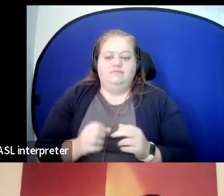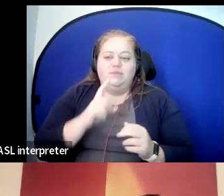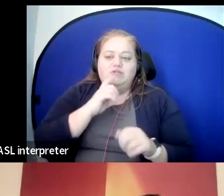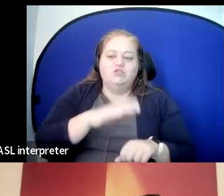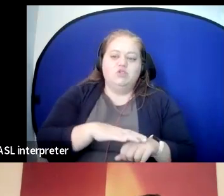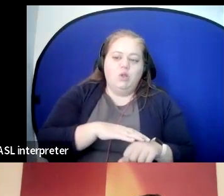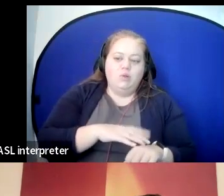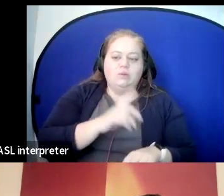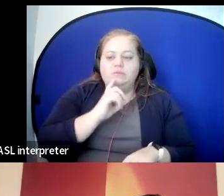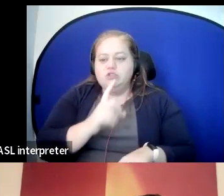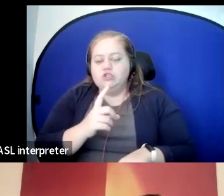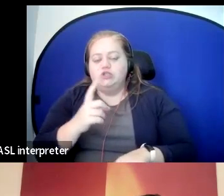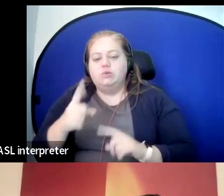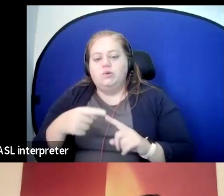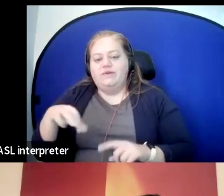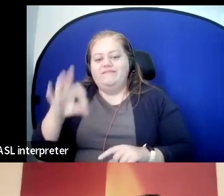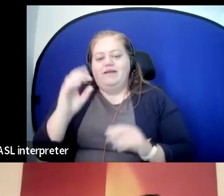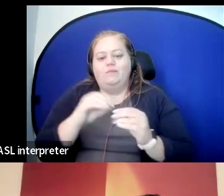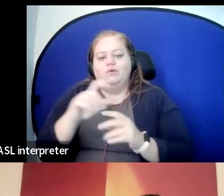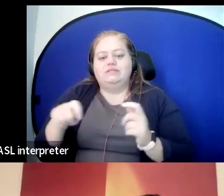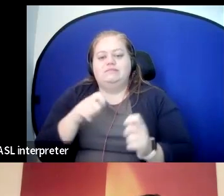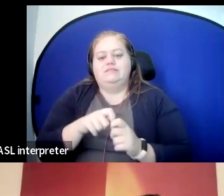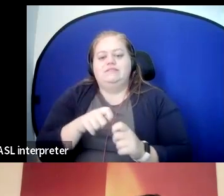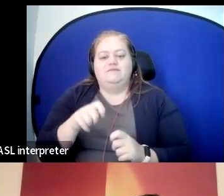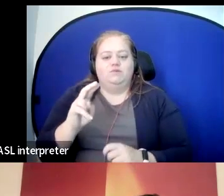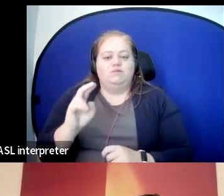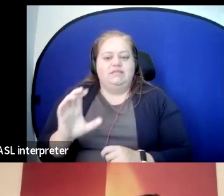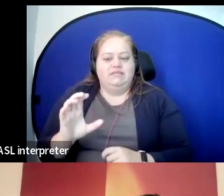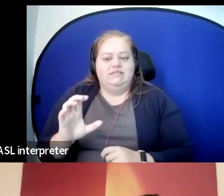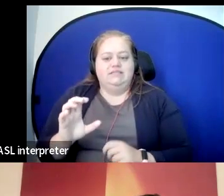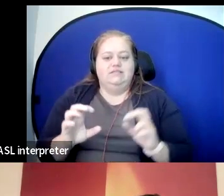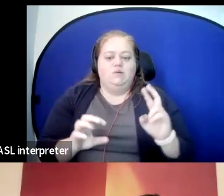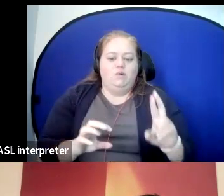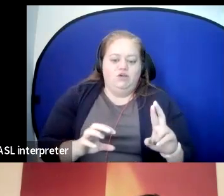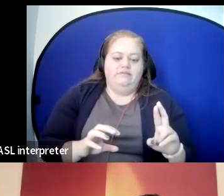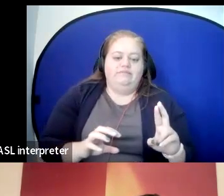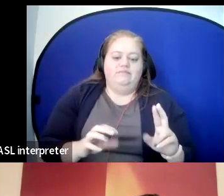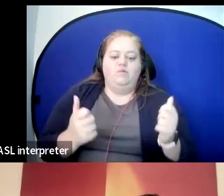we find these more specific use cases or the kinds of diagrams